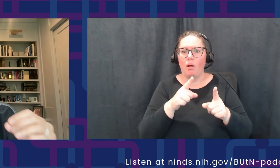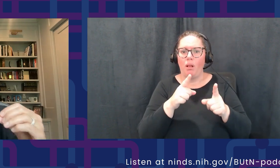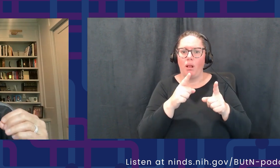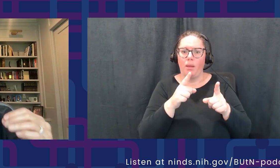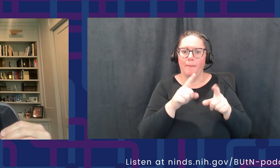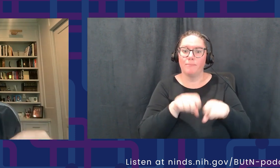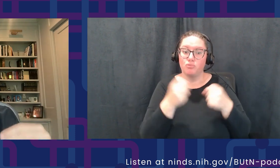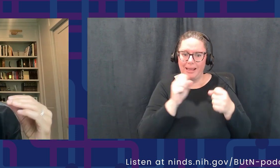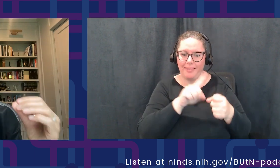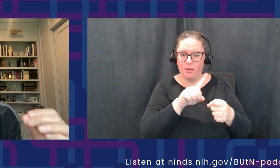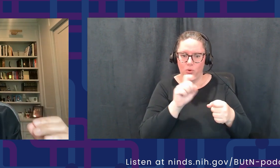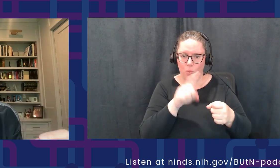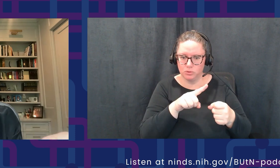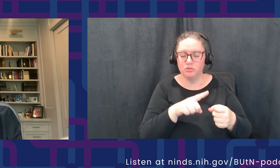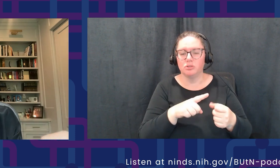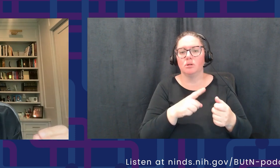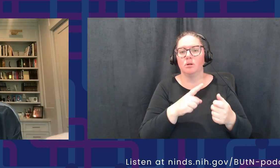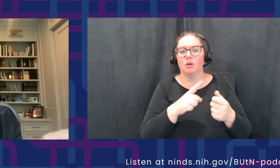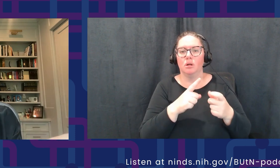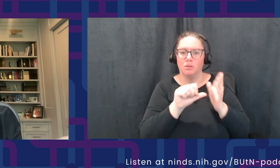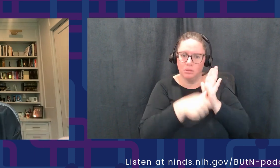You try to reiterate what you think is important.